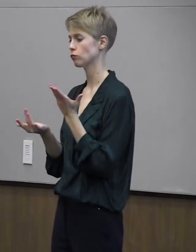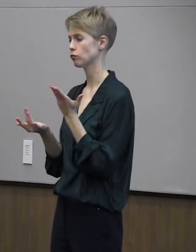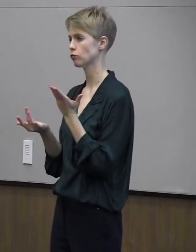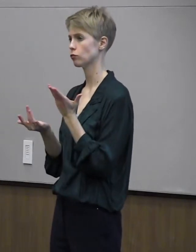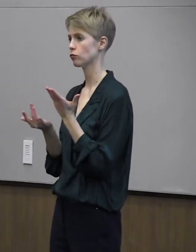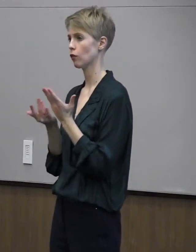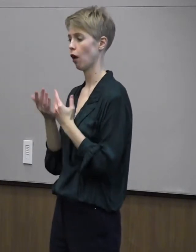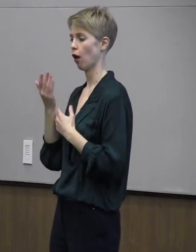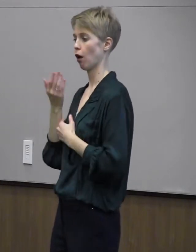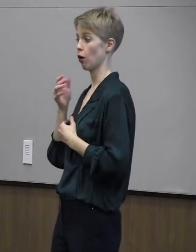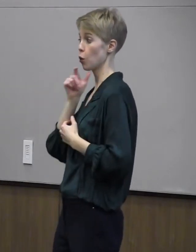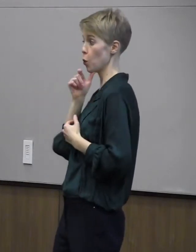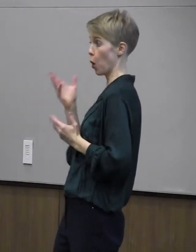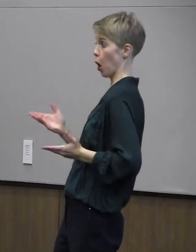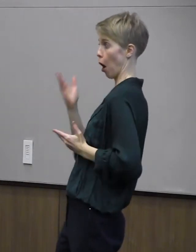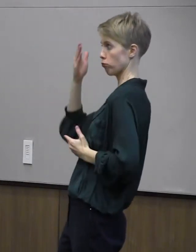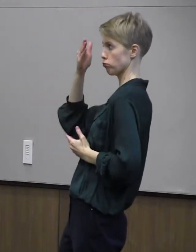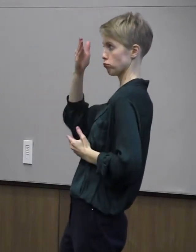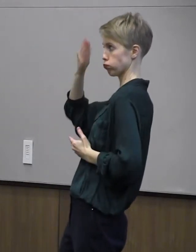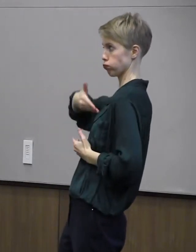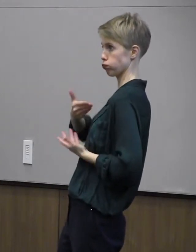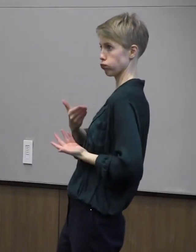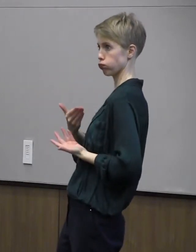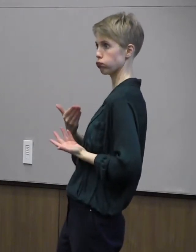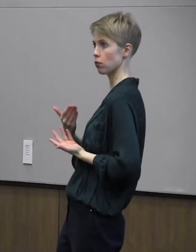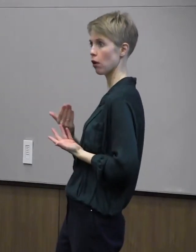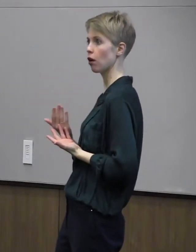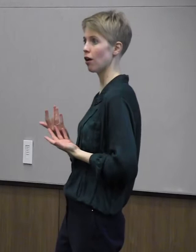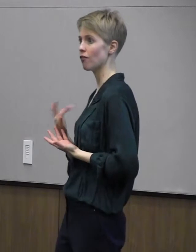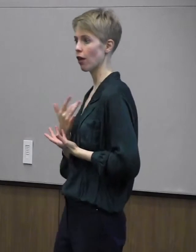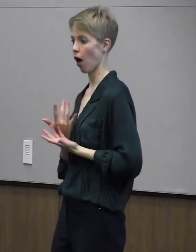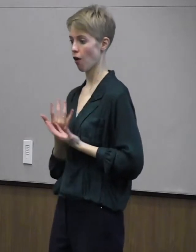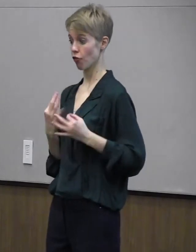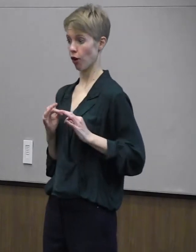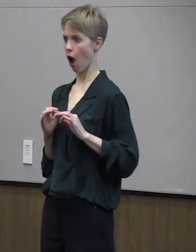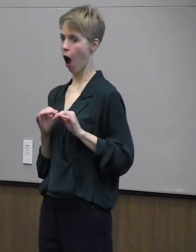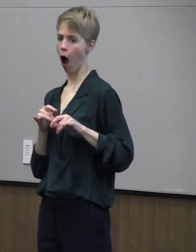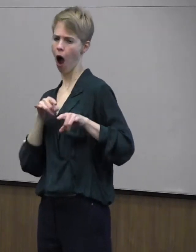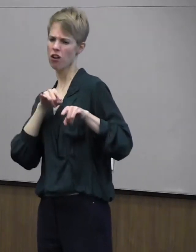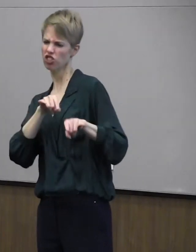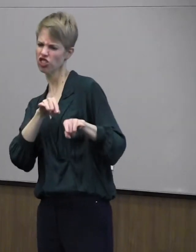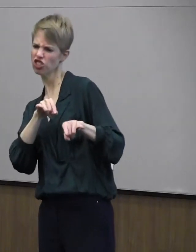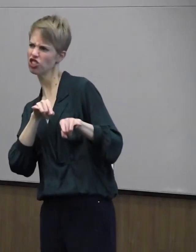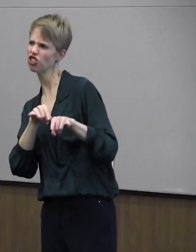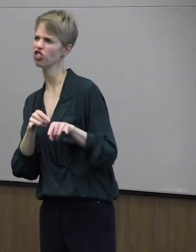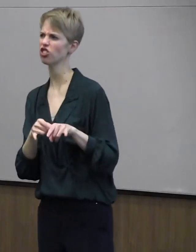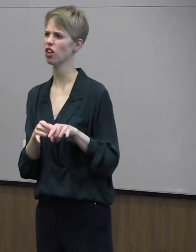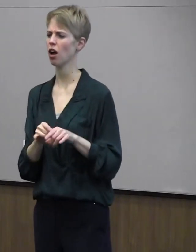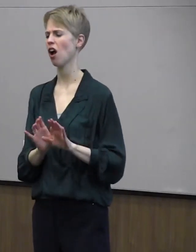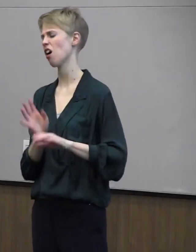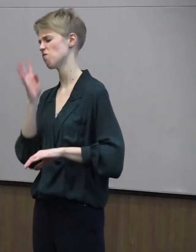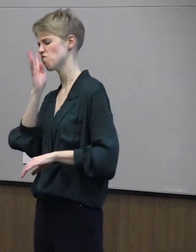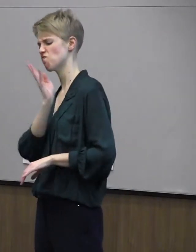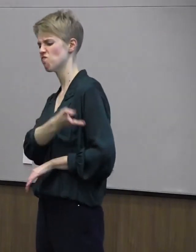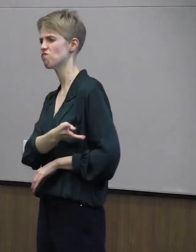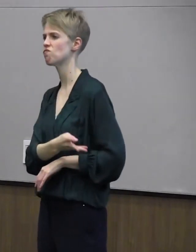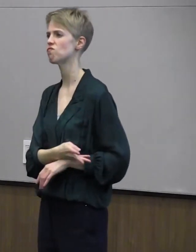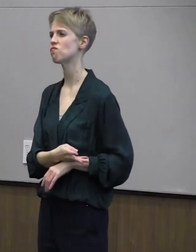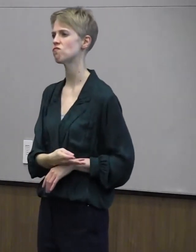temps the worst part of a person to be belittling, dismissive, condescending, and